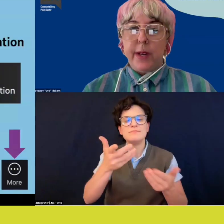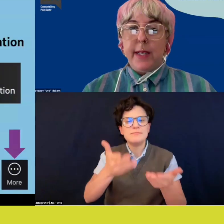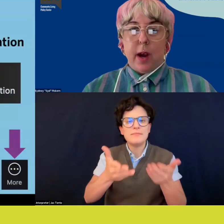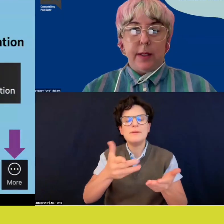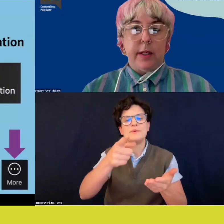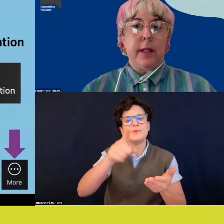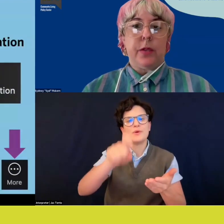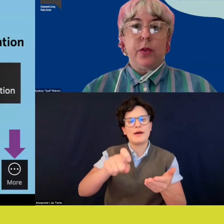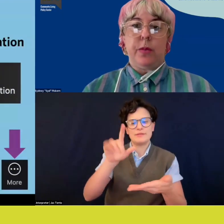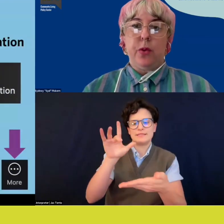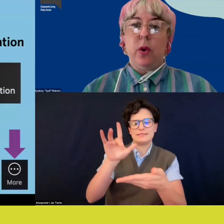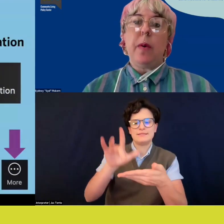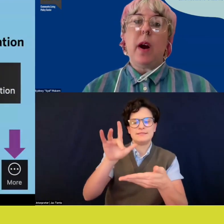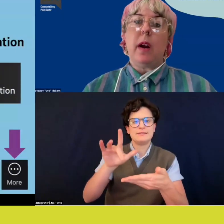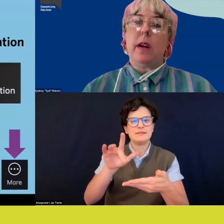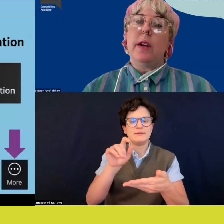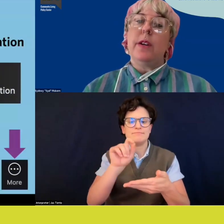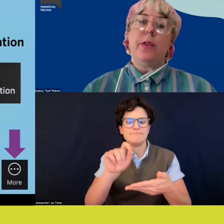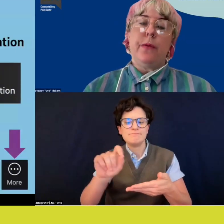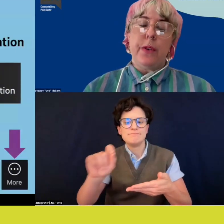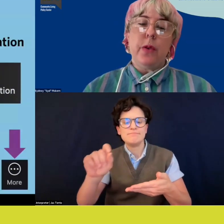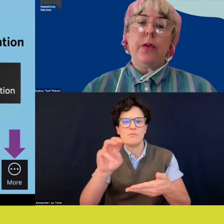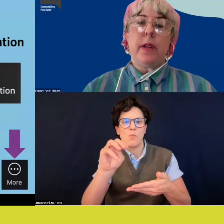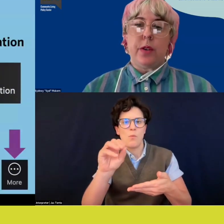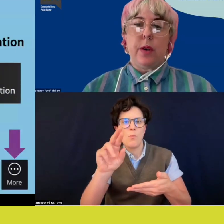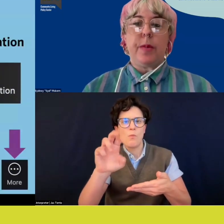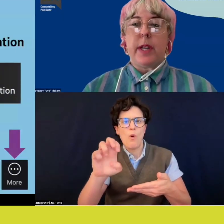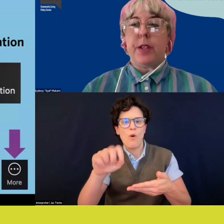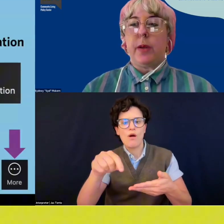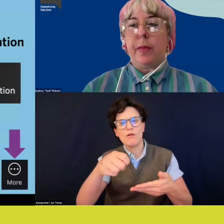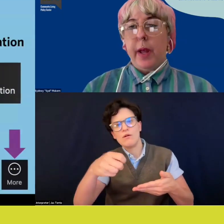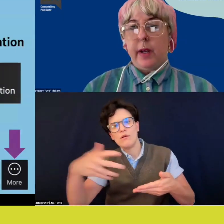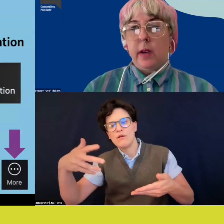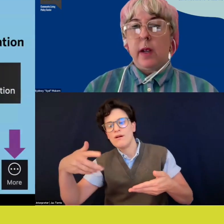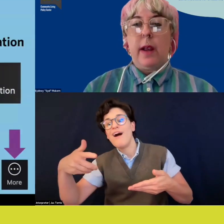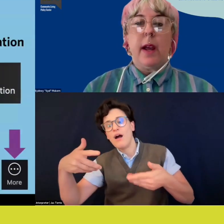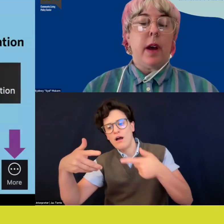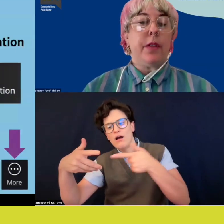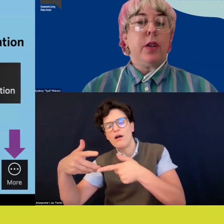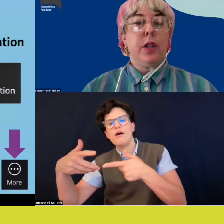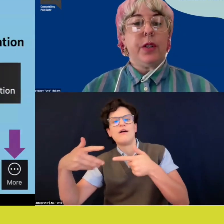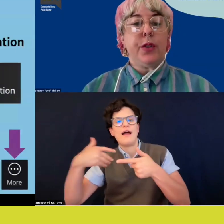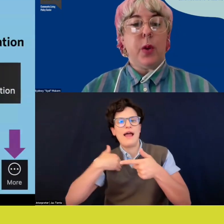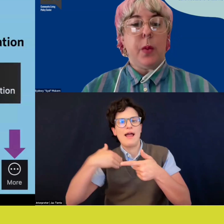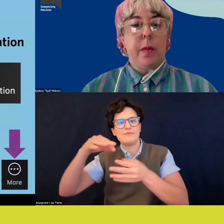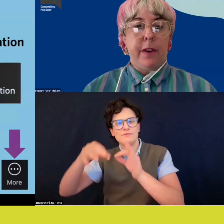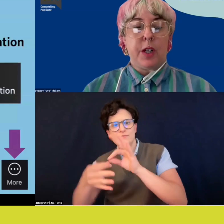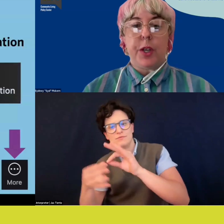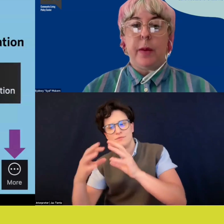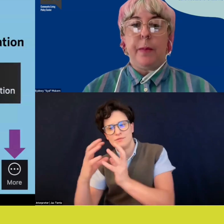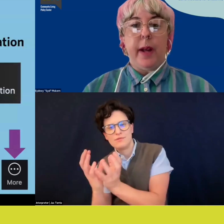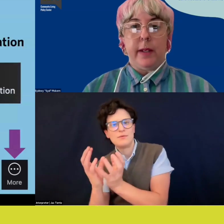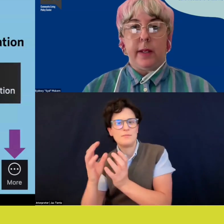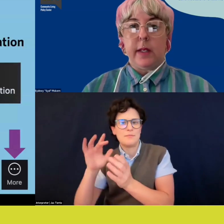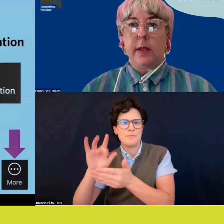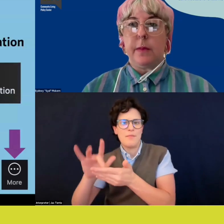three dots in the Zoom toolbar to view the interpretation button and other Zoom function buttons.